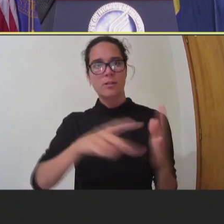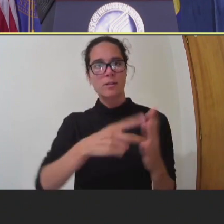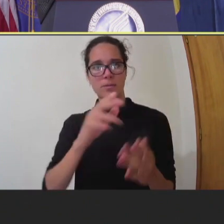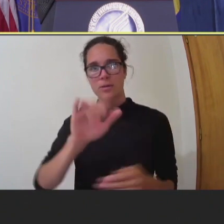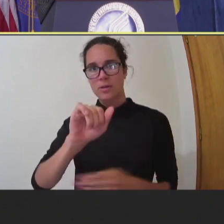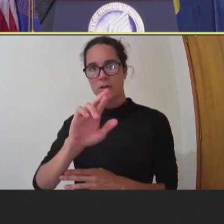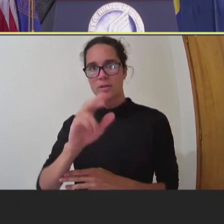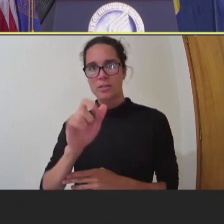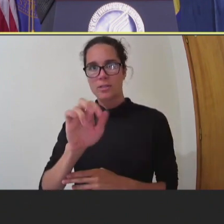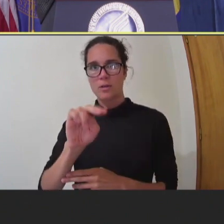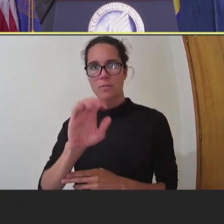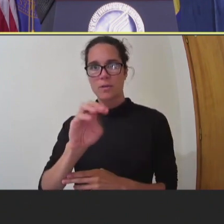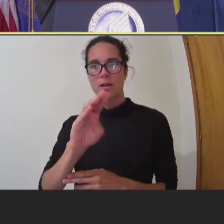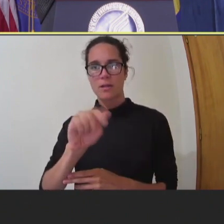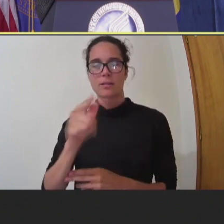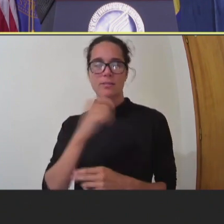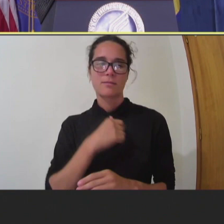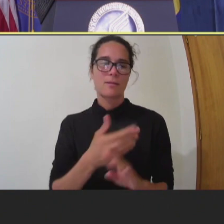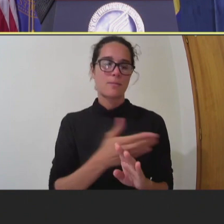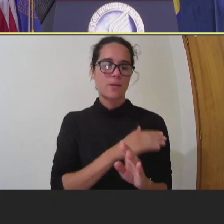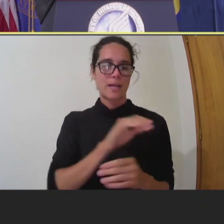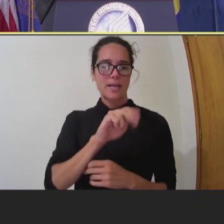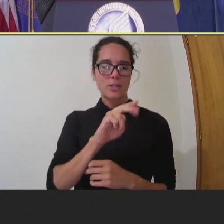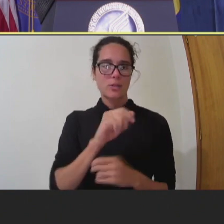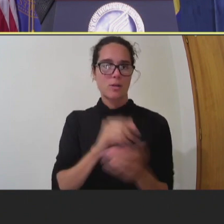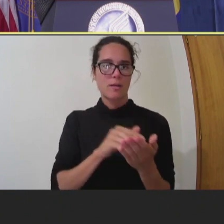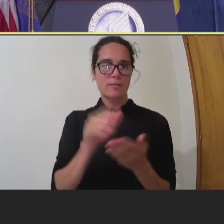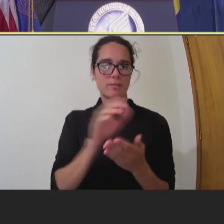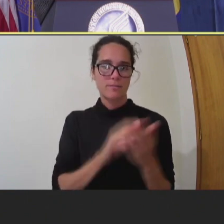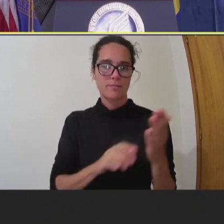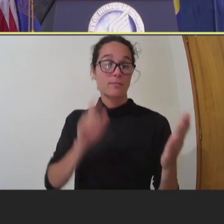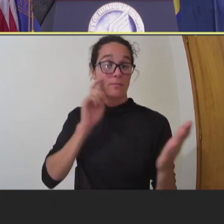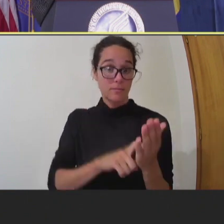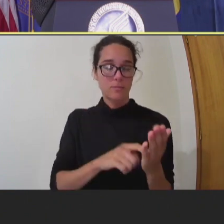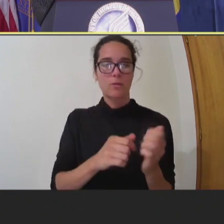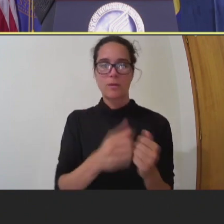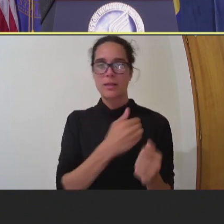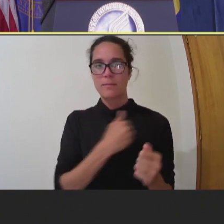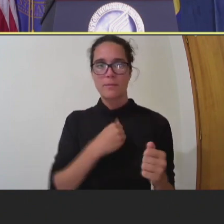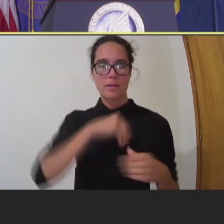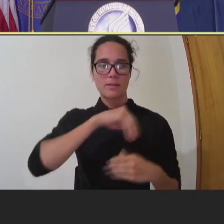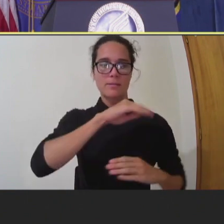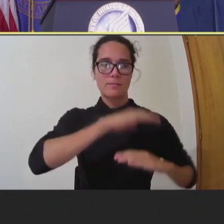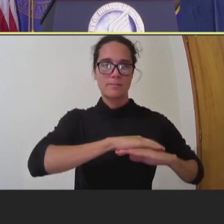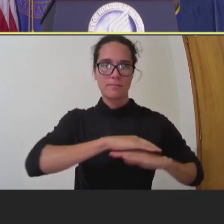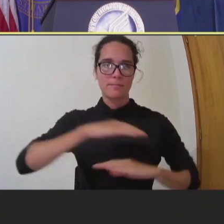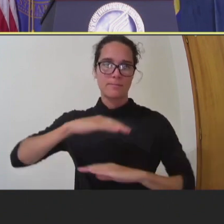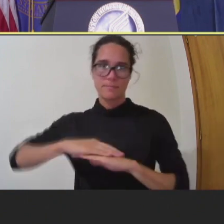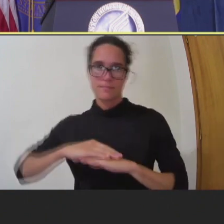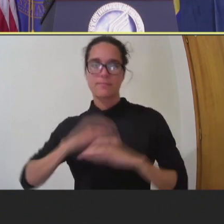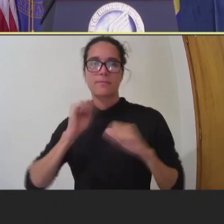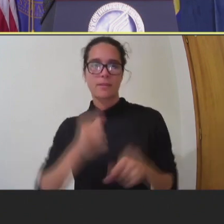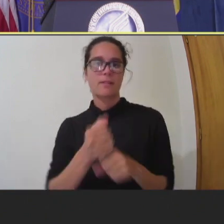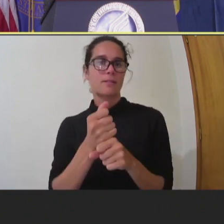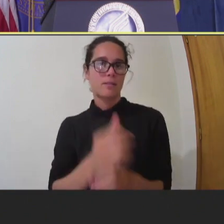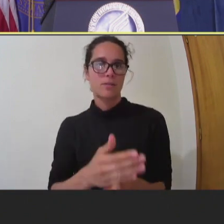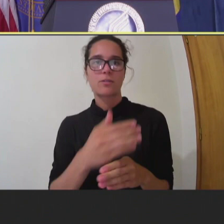often identified in breast imaging that can lead to breast cancer, and it's often treated